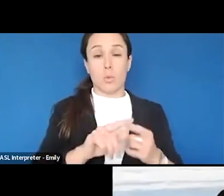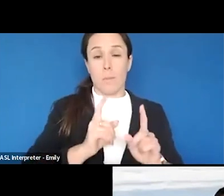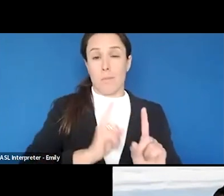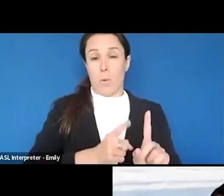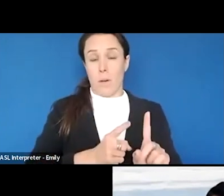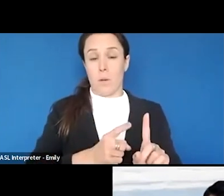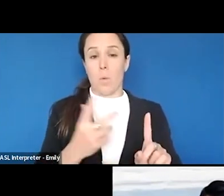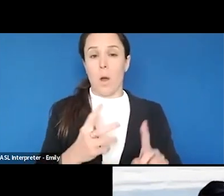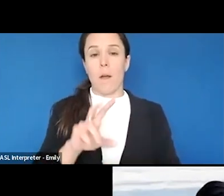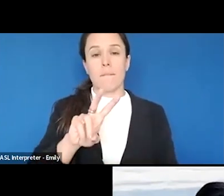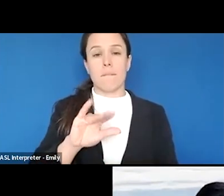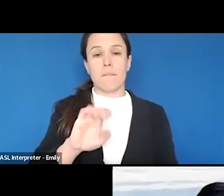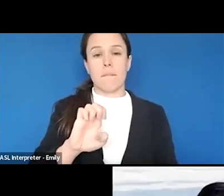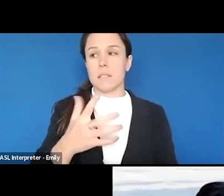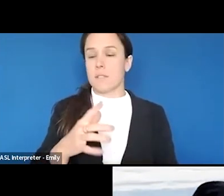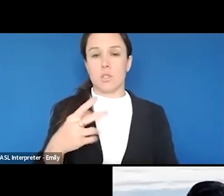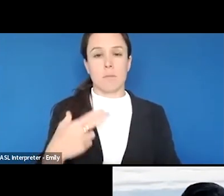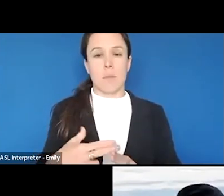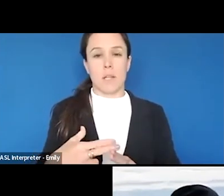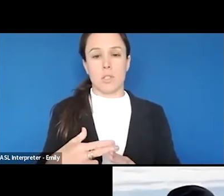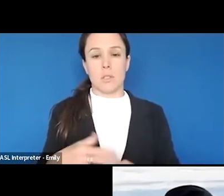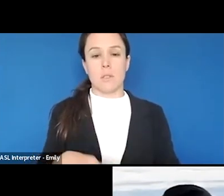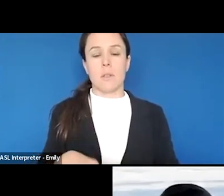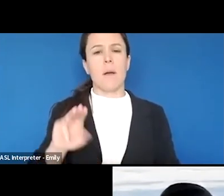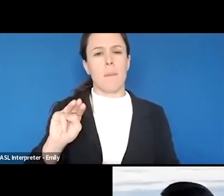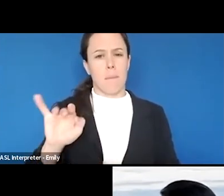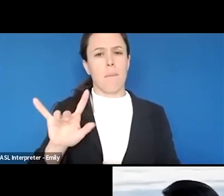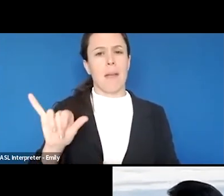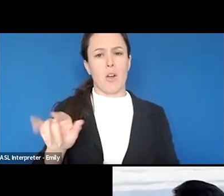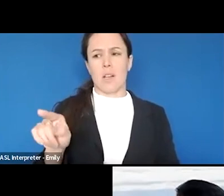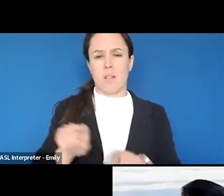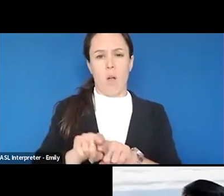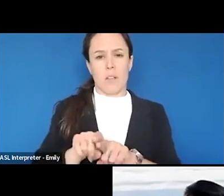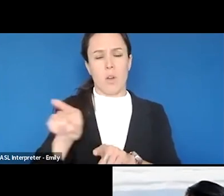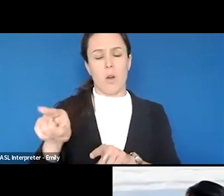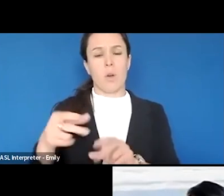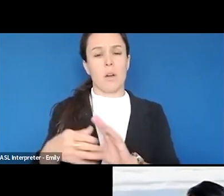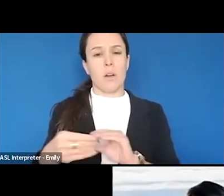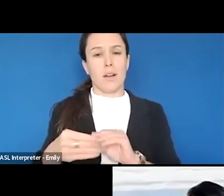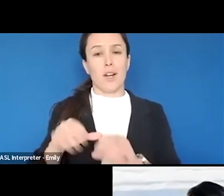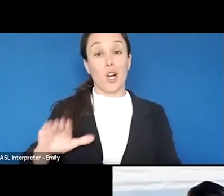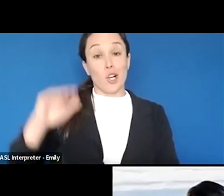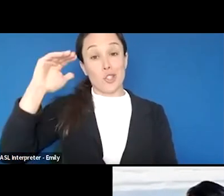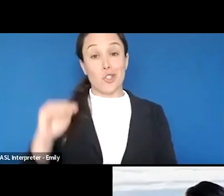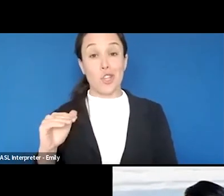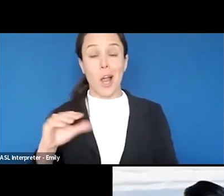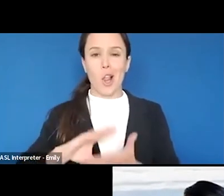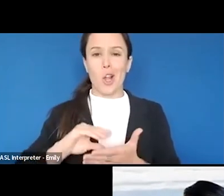that Vint's mentioned and -- and Mary also talked about that her child is learning how to recognize